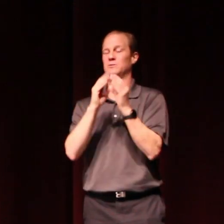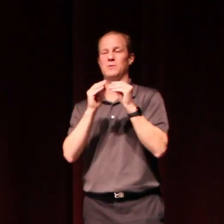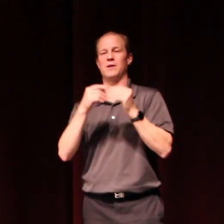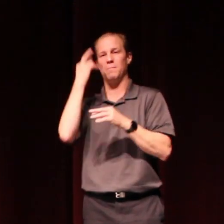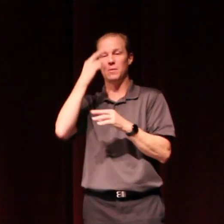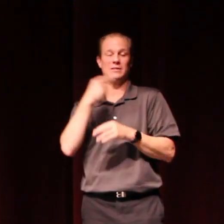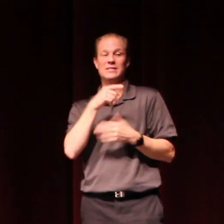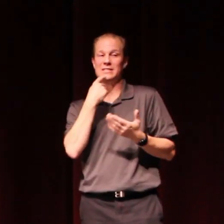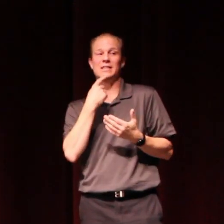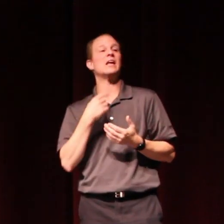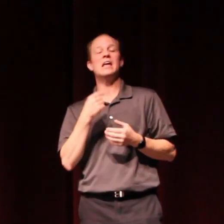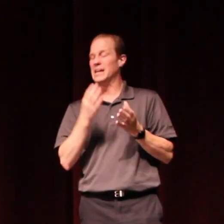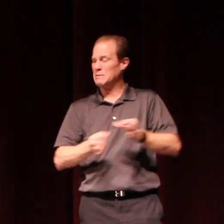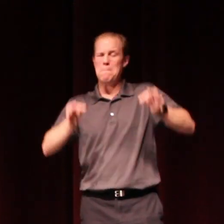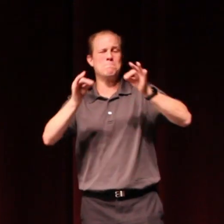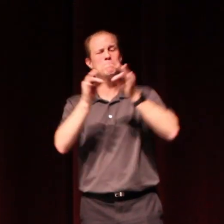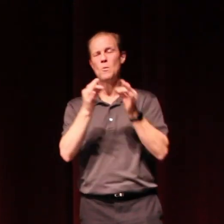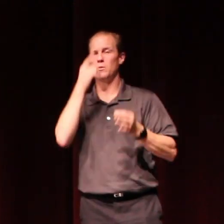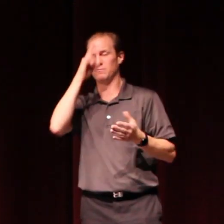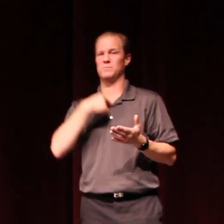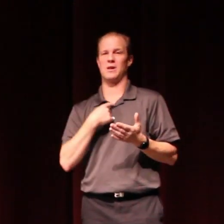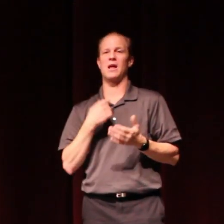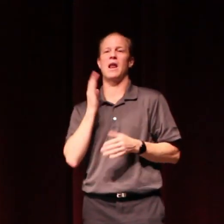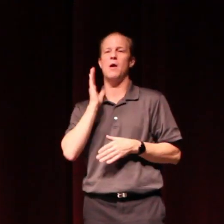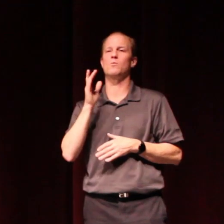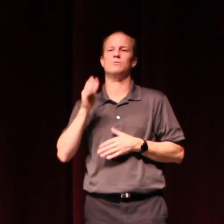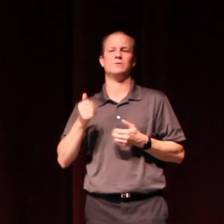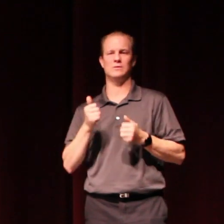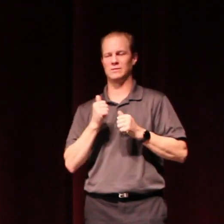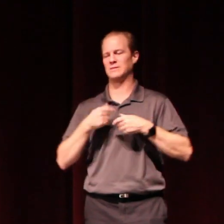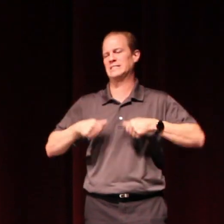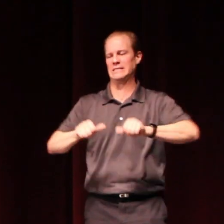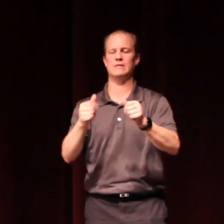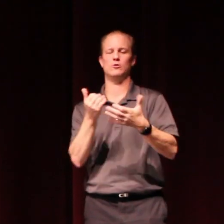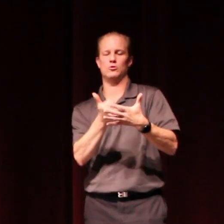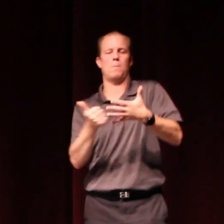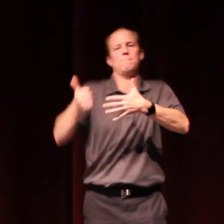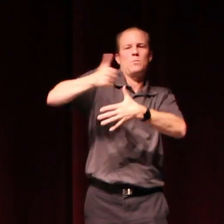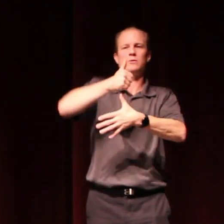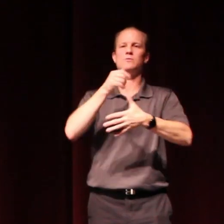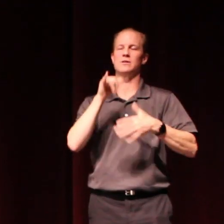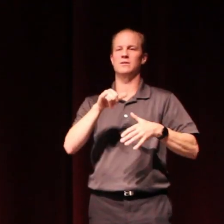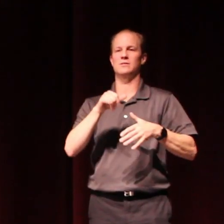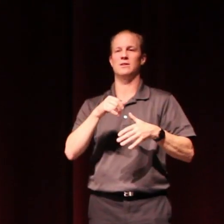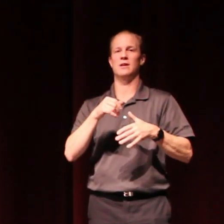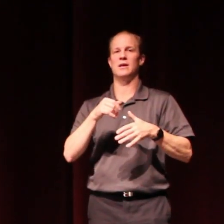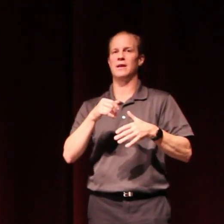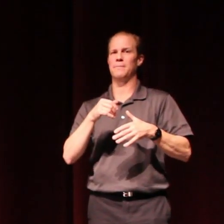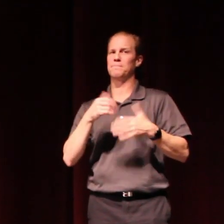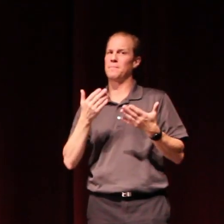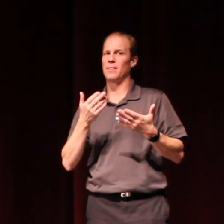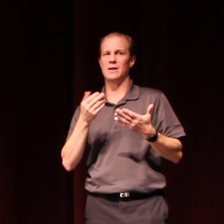to prioritize it. This is a privilege, and it's a a joy to come and represent